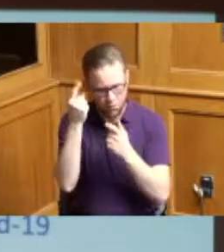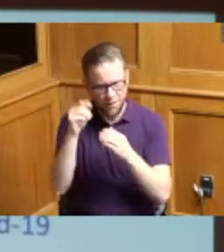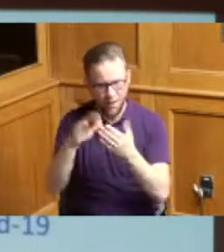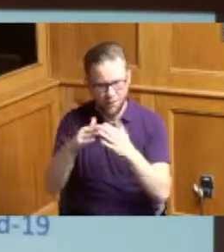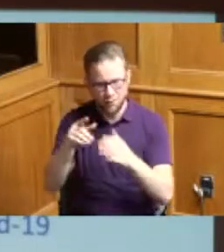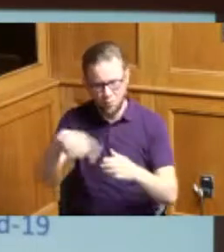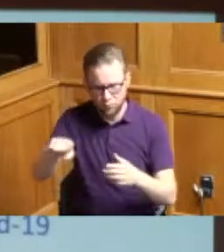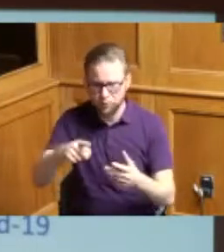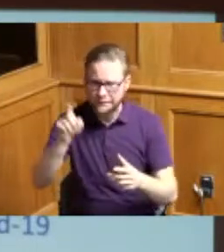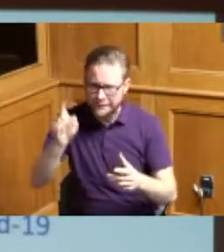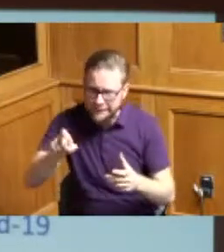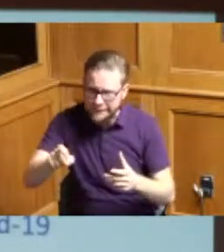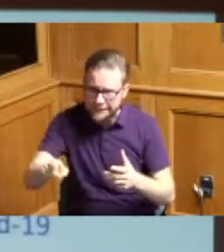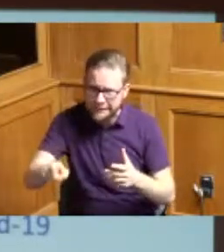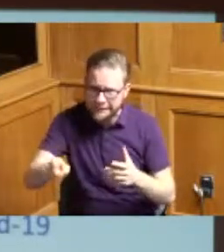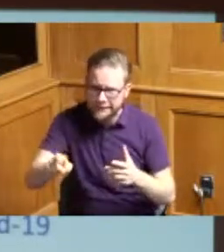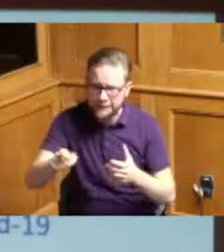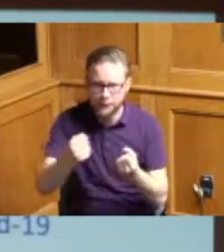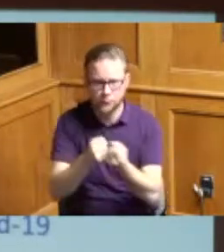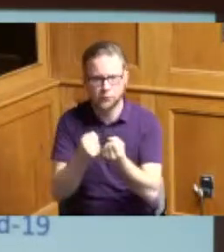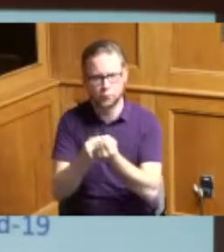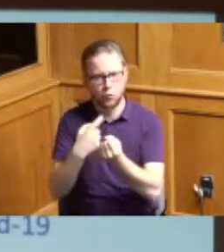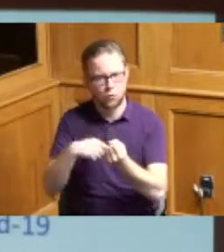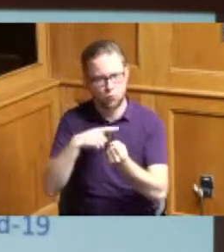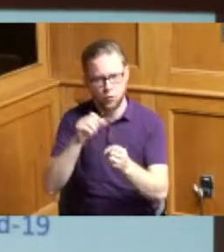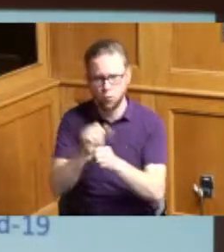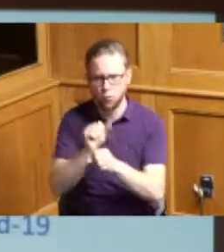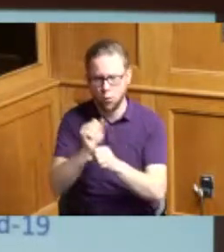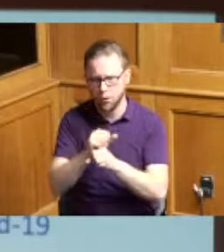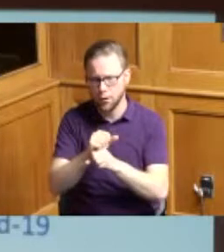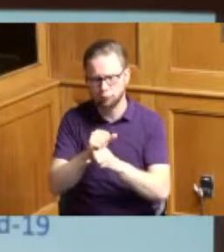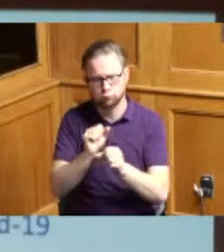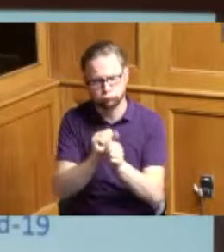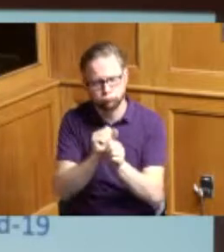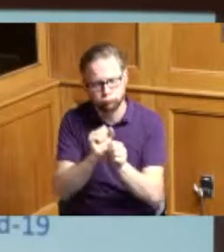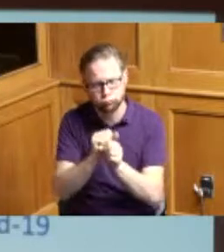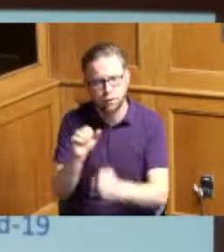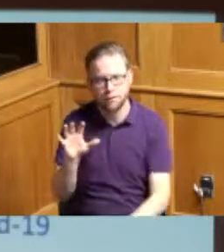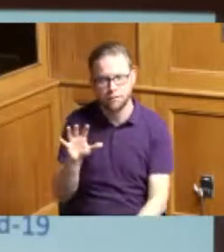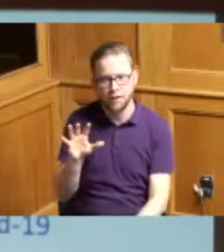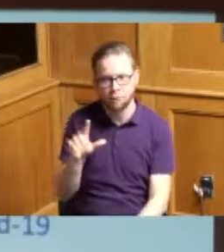working diligently through our efforts with 513 Relief and also internal staff administering